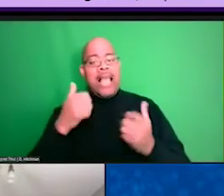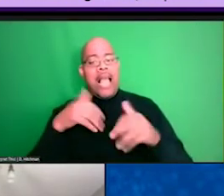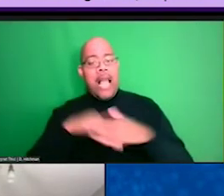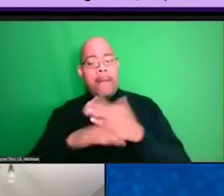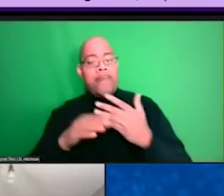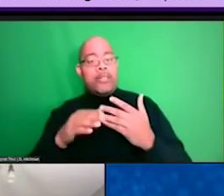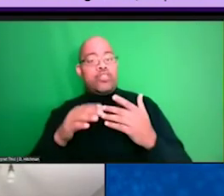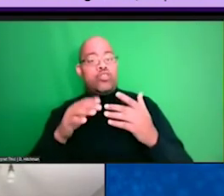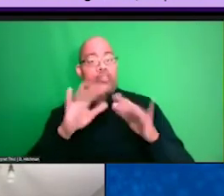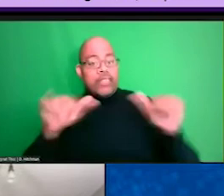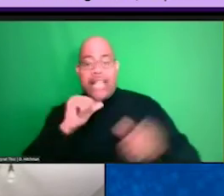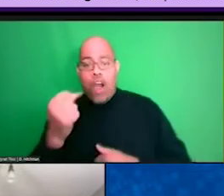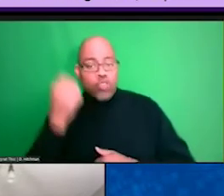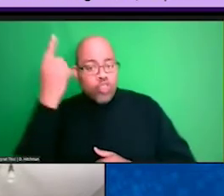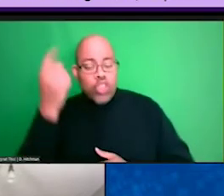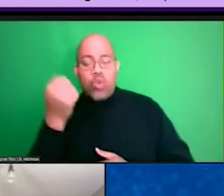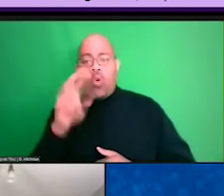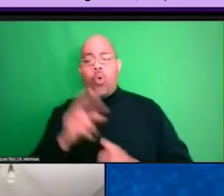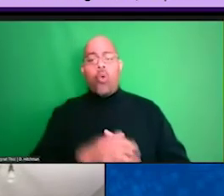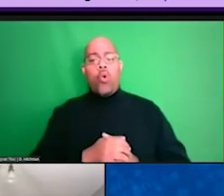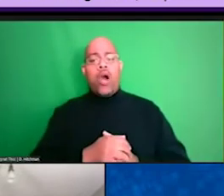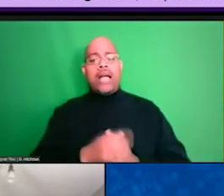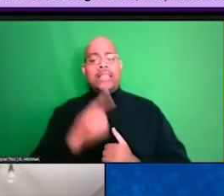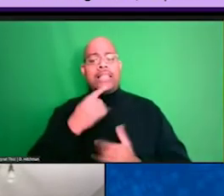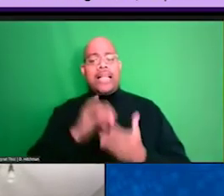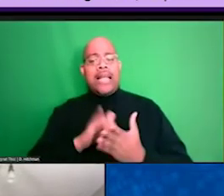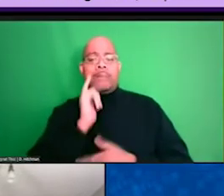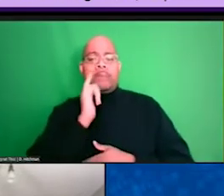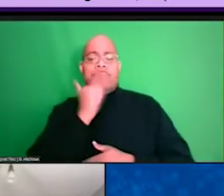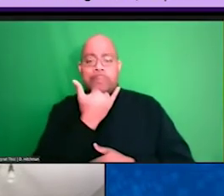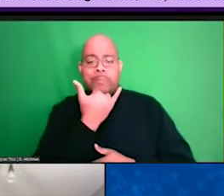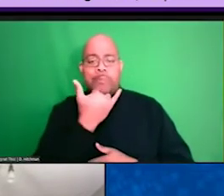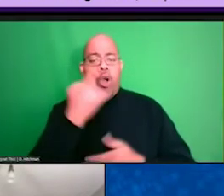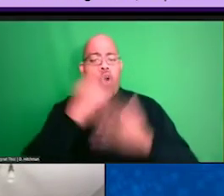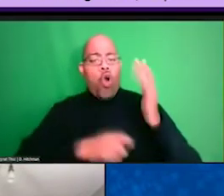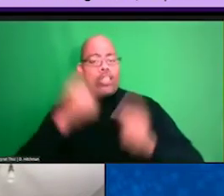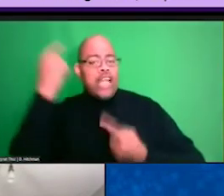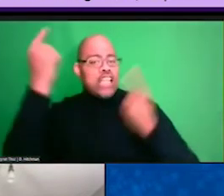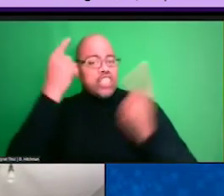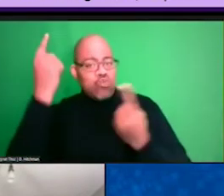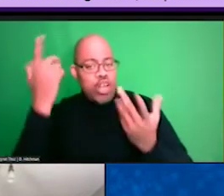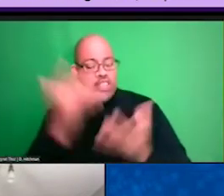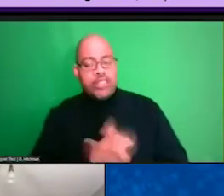and/or there are, I will say, erroneous cost considerations. But what we do know is that